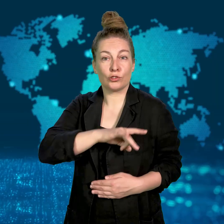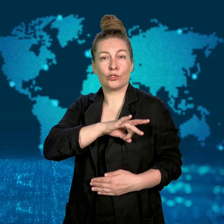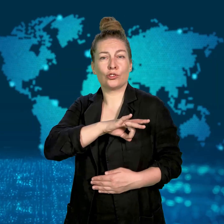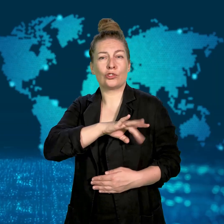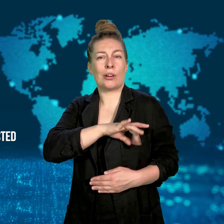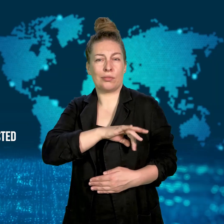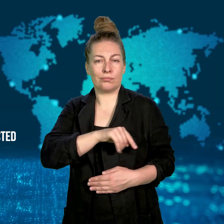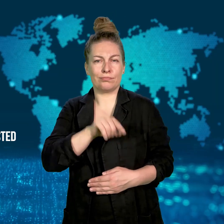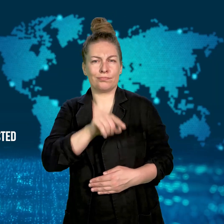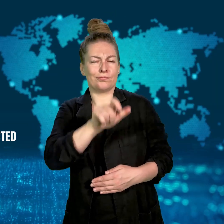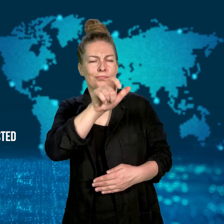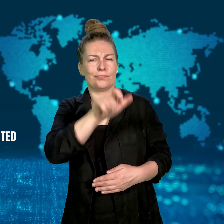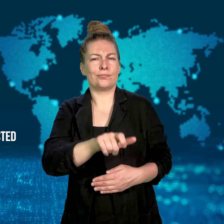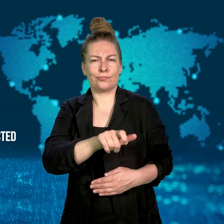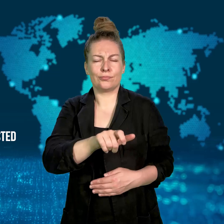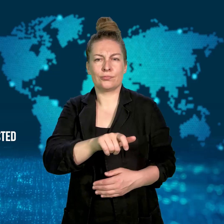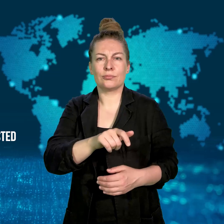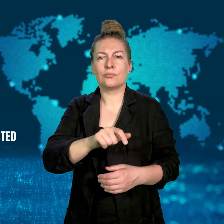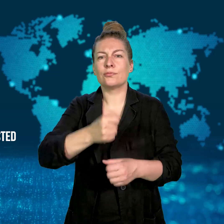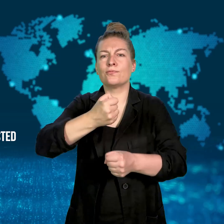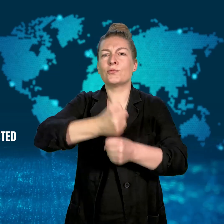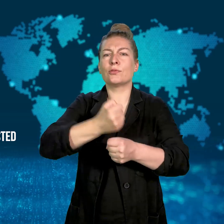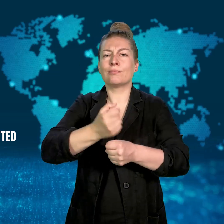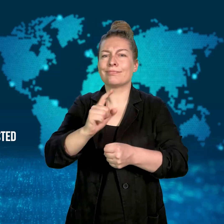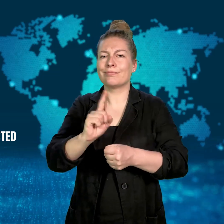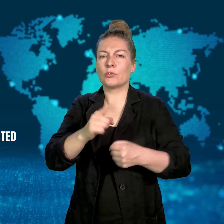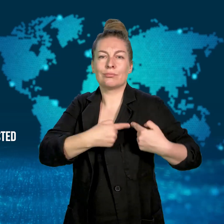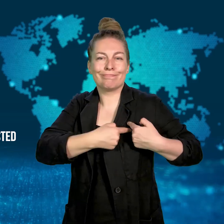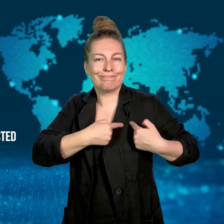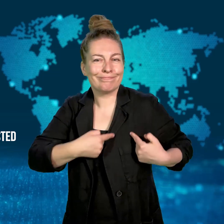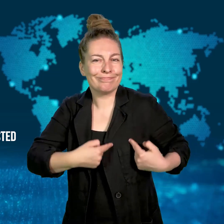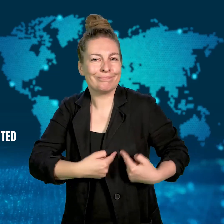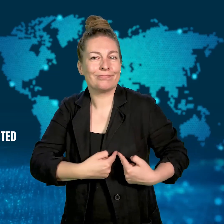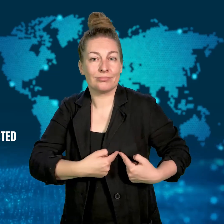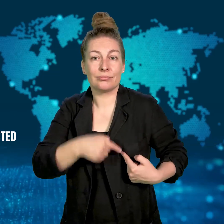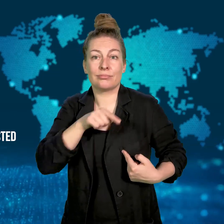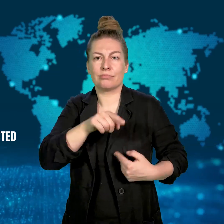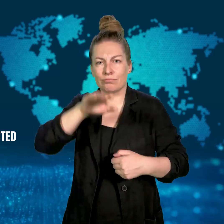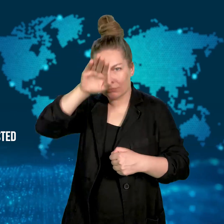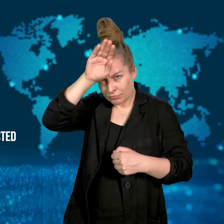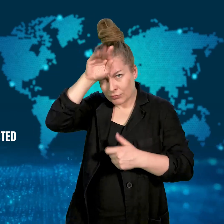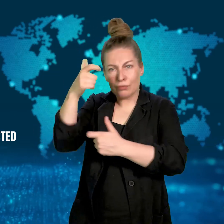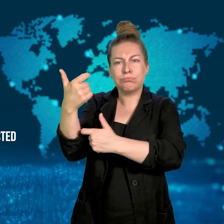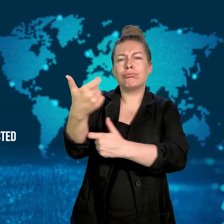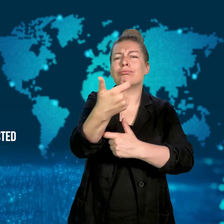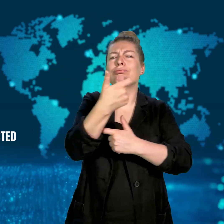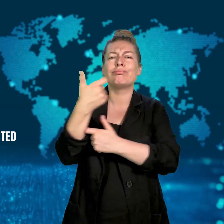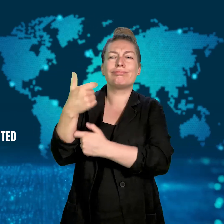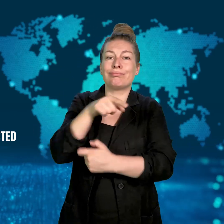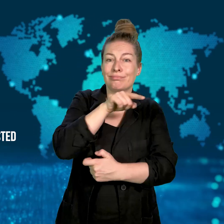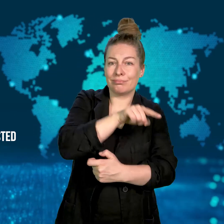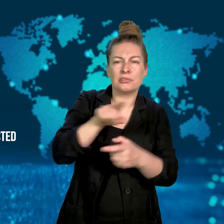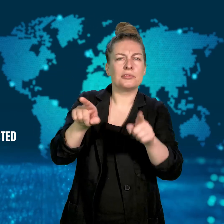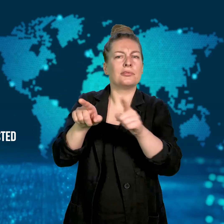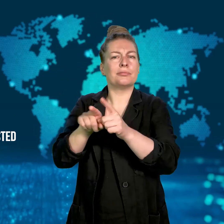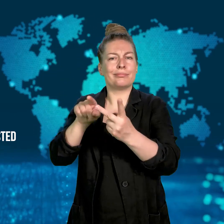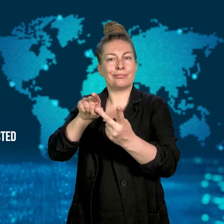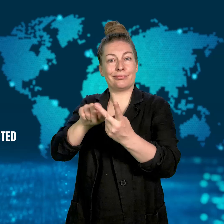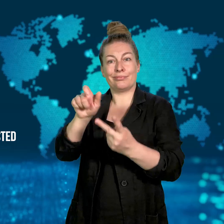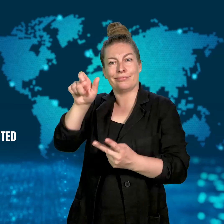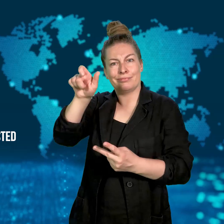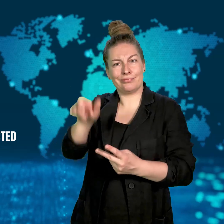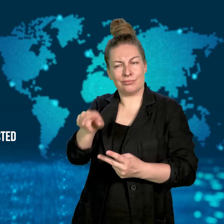[MONIKA]: A Chilean volunteer firefighter and ex-forestry official have